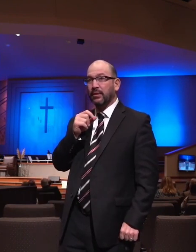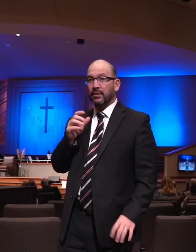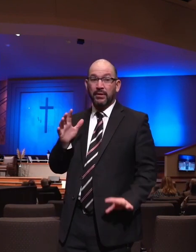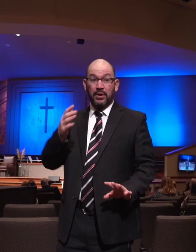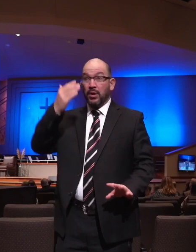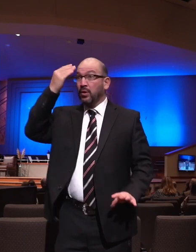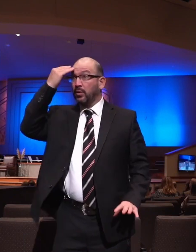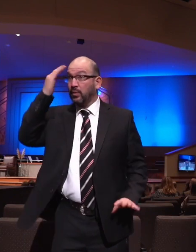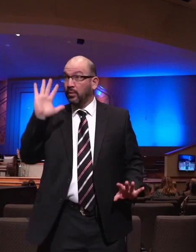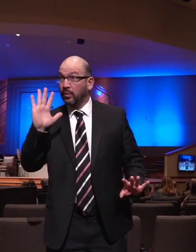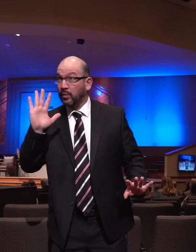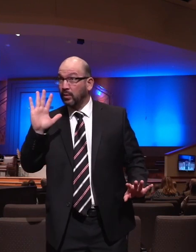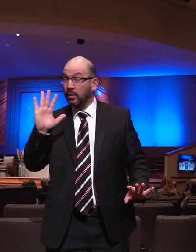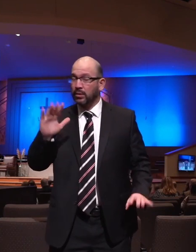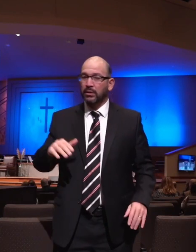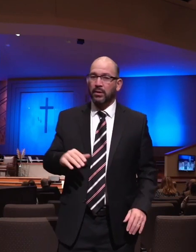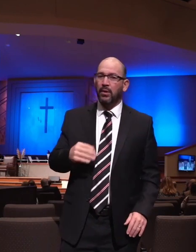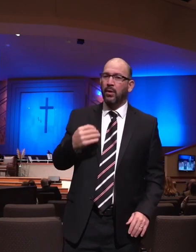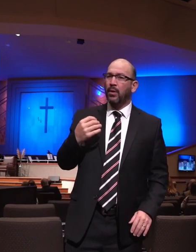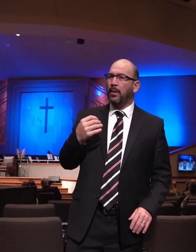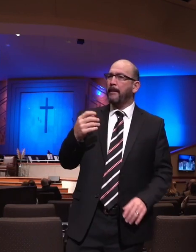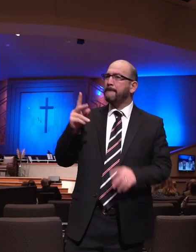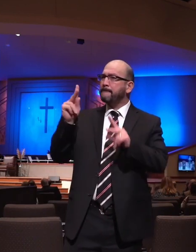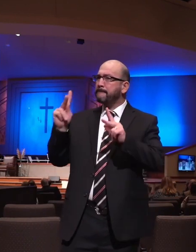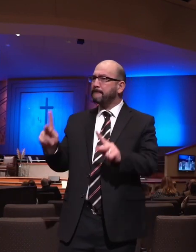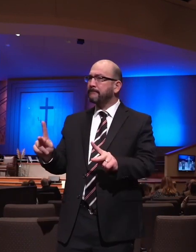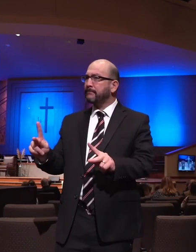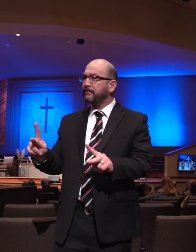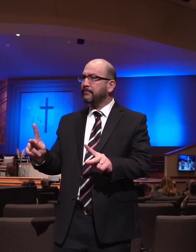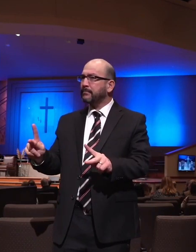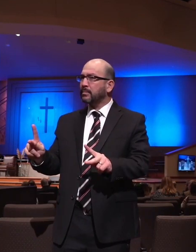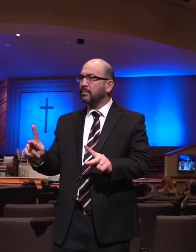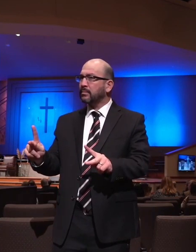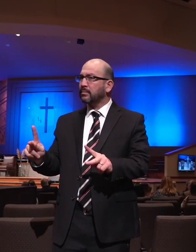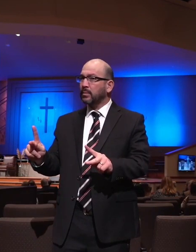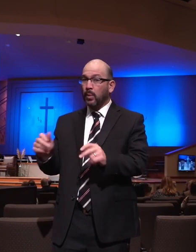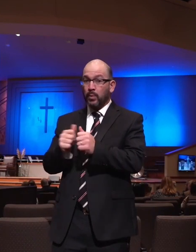you realize the only person who is not named in this story